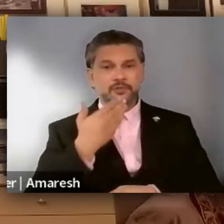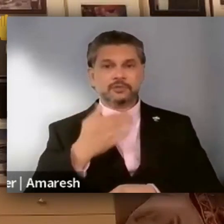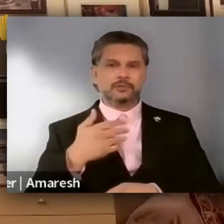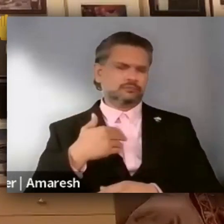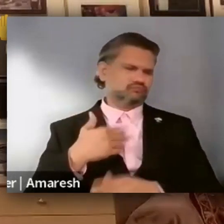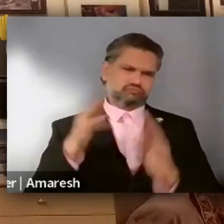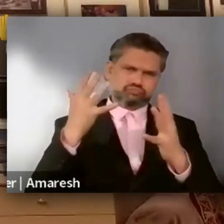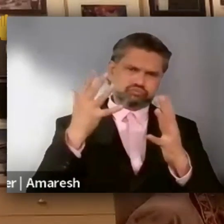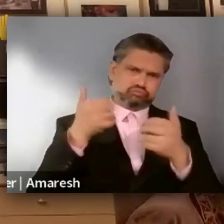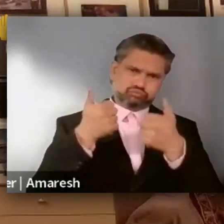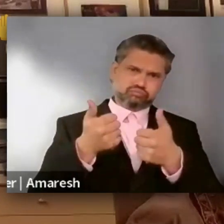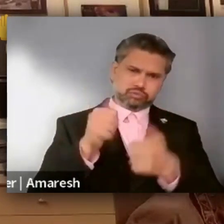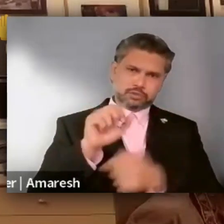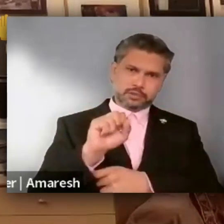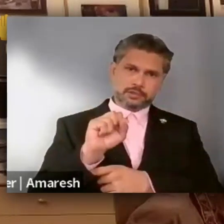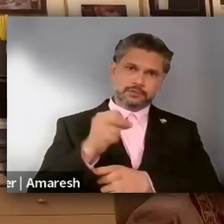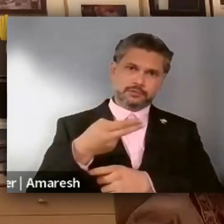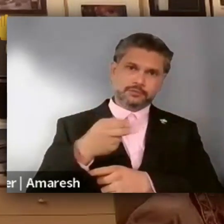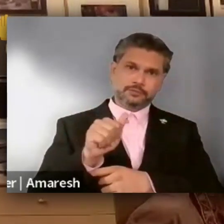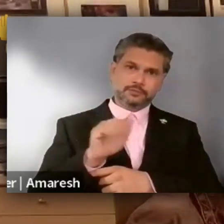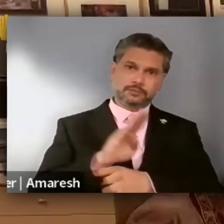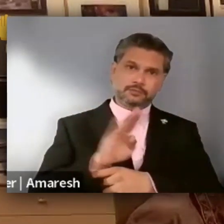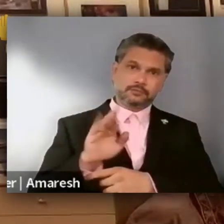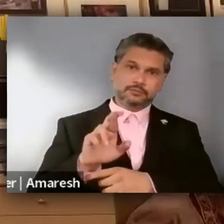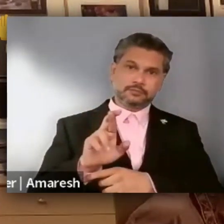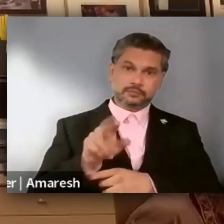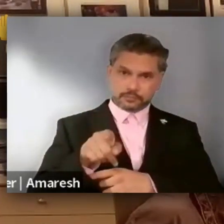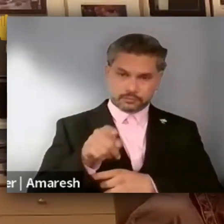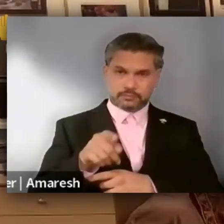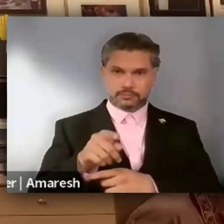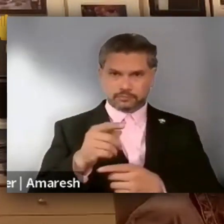I really appreciate Shabbir's summary and explanation.